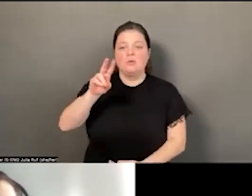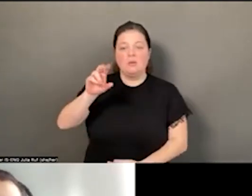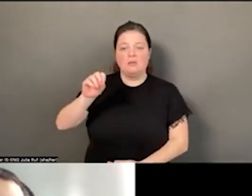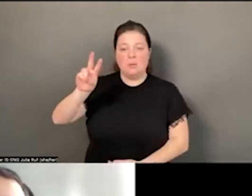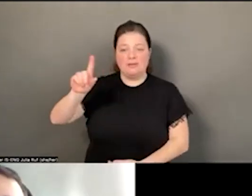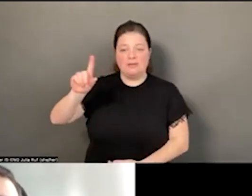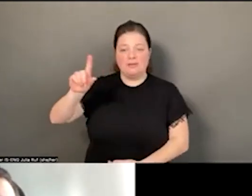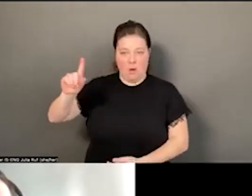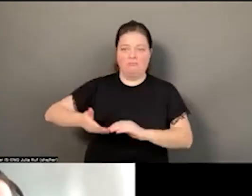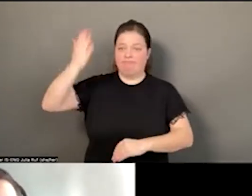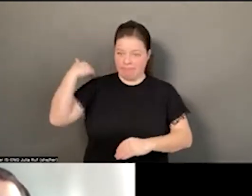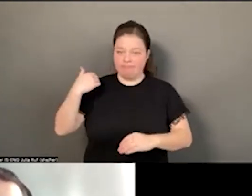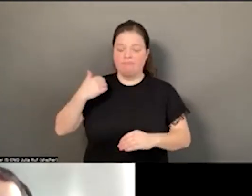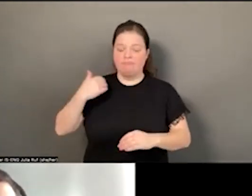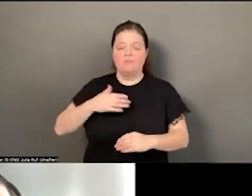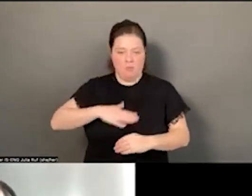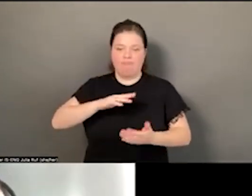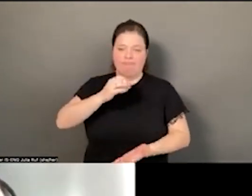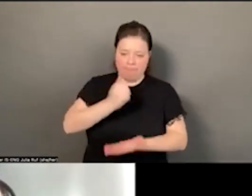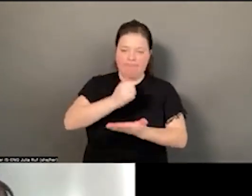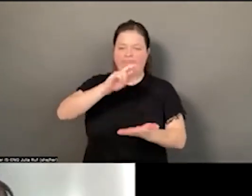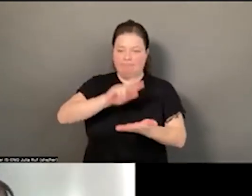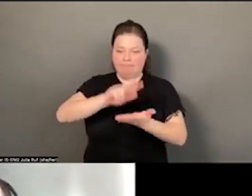and one of them is already public, which is quite interesting.